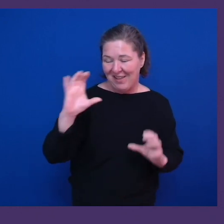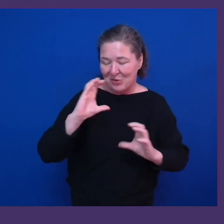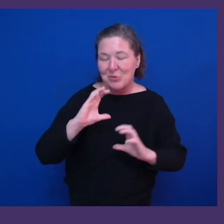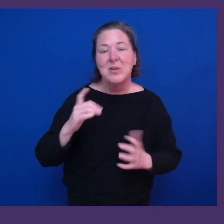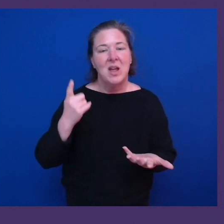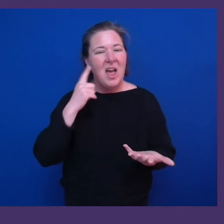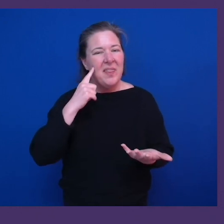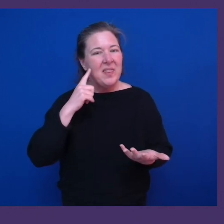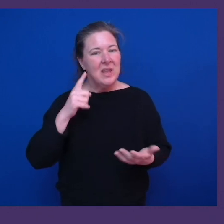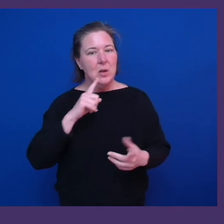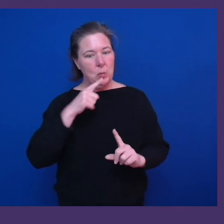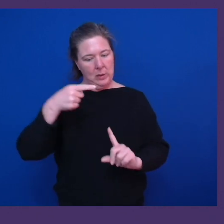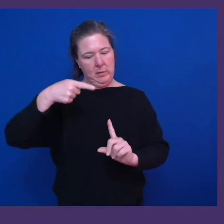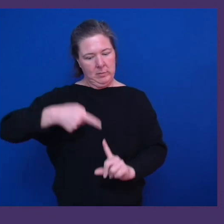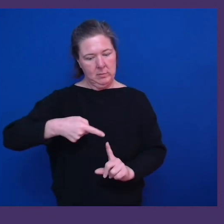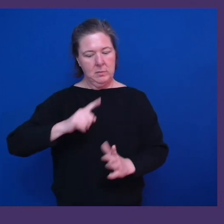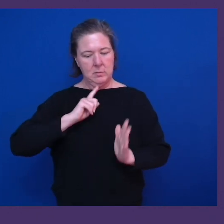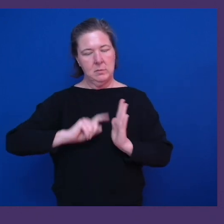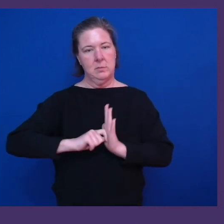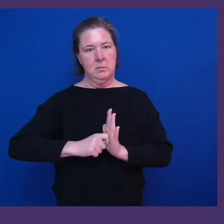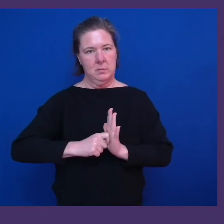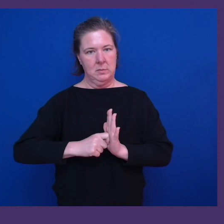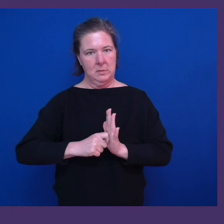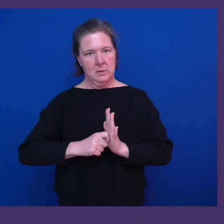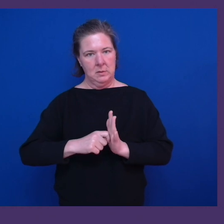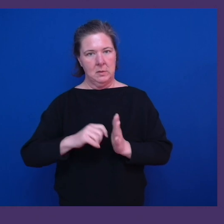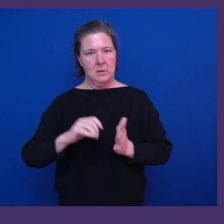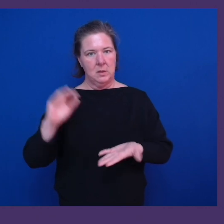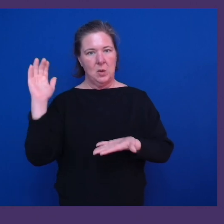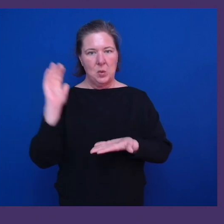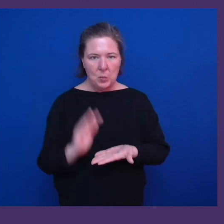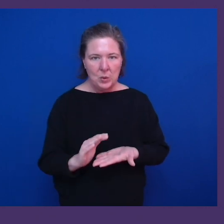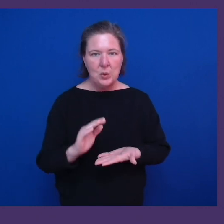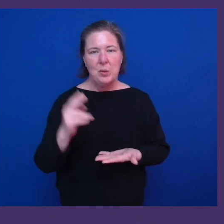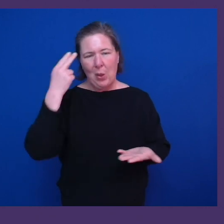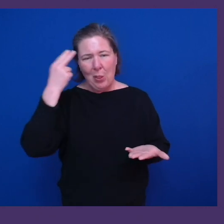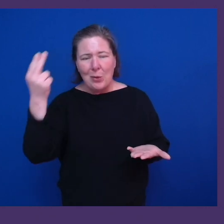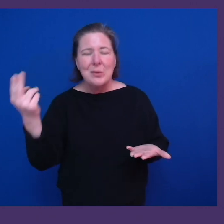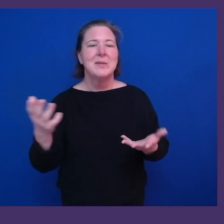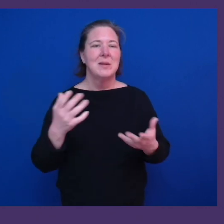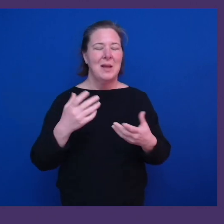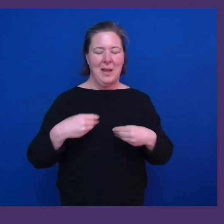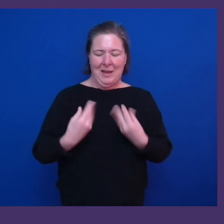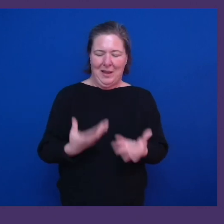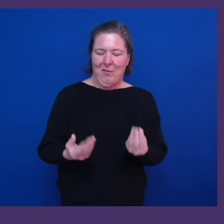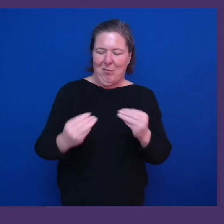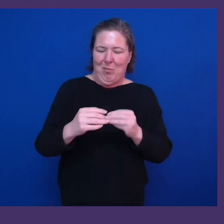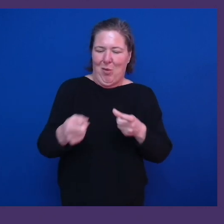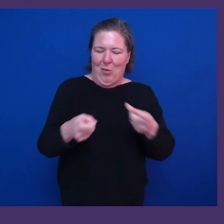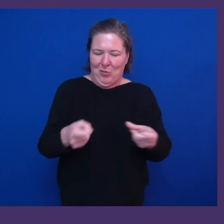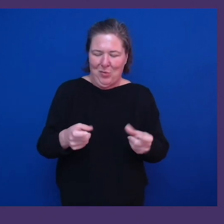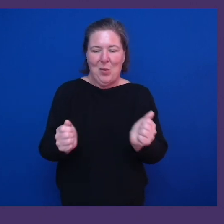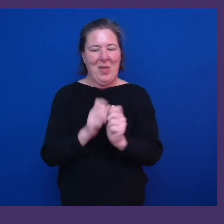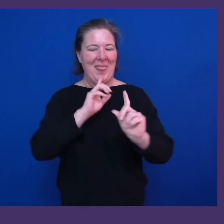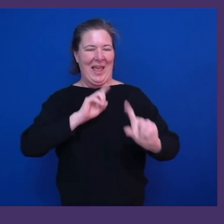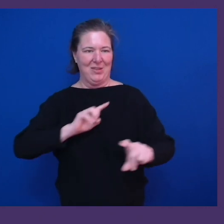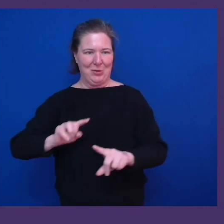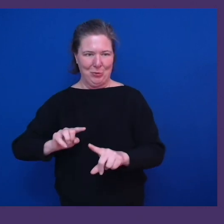and to reduce hallucinations and also provides more control over the answers that are based on.